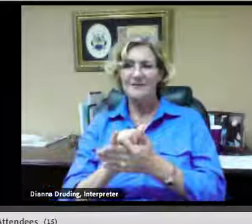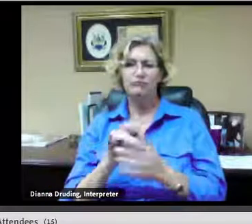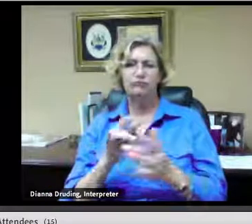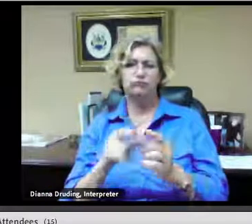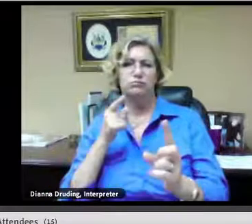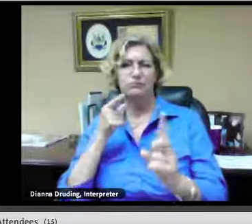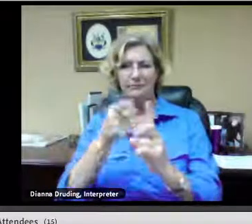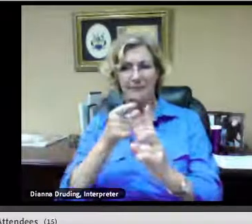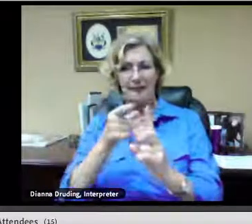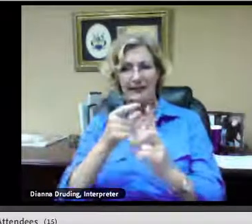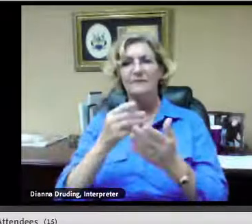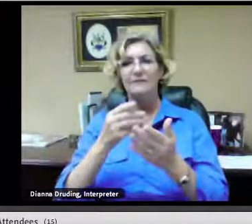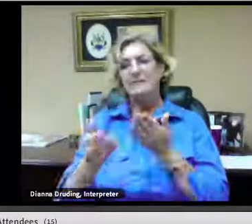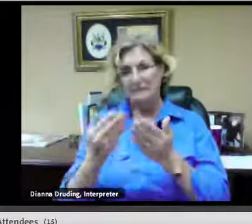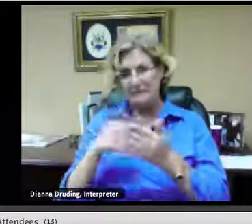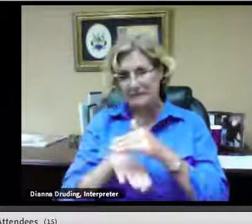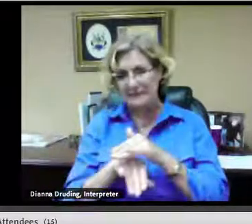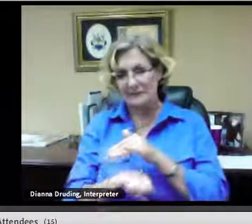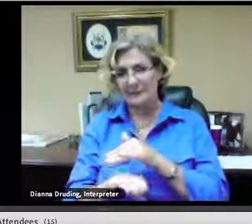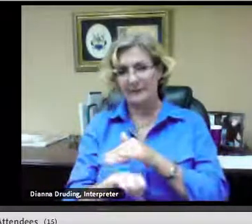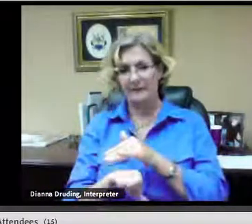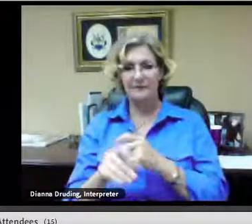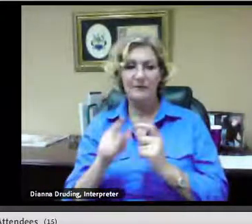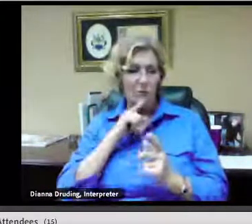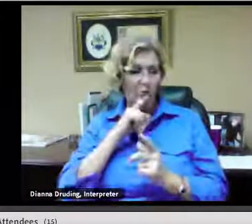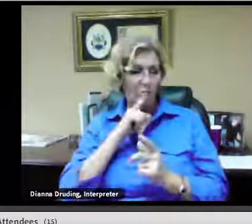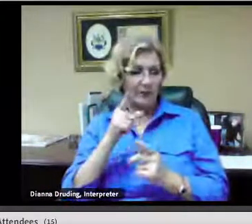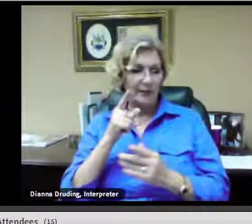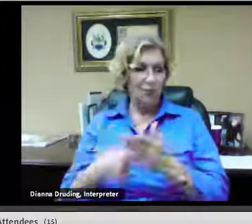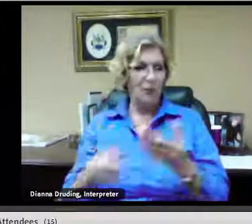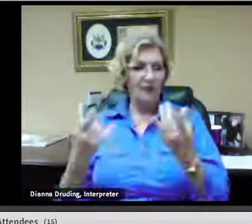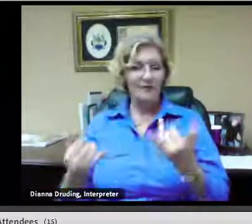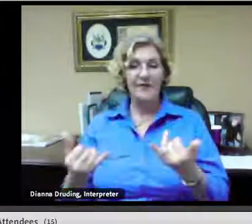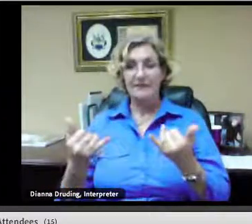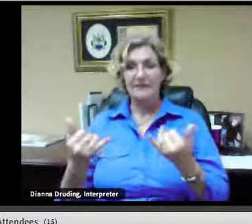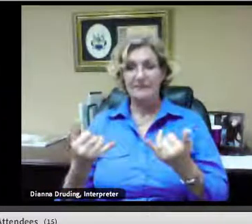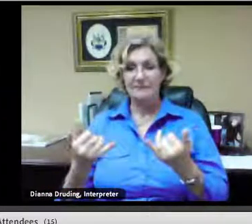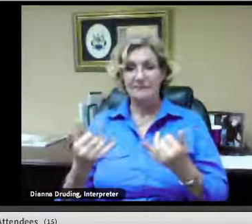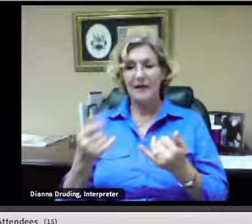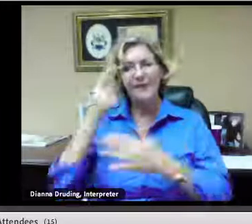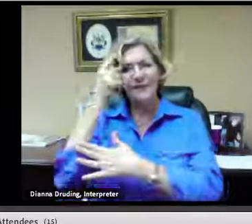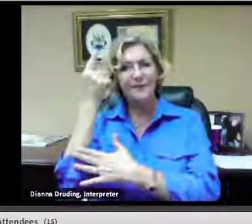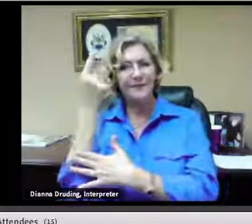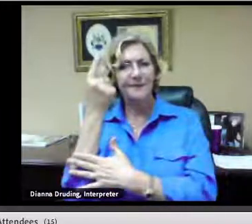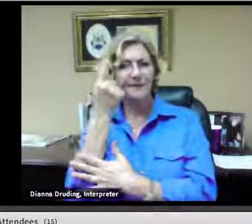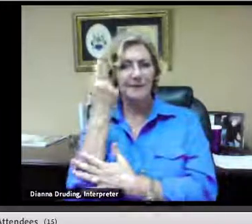So really, what this is, is thinking about your libraries from a different perspective,